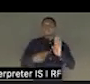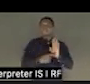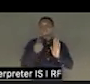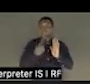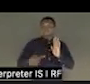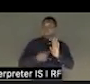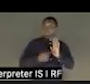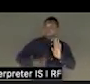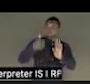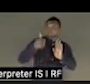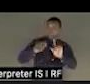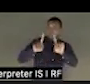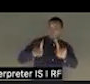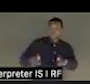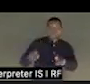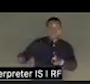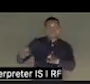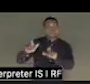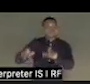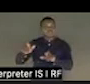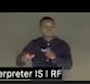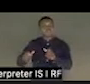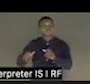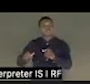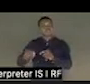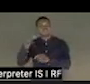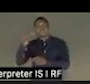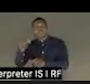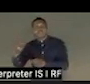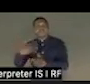So if you're interested, you're more than welcome to reach out to us.